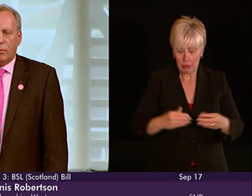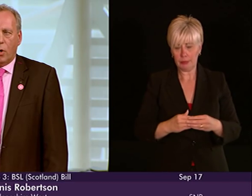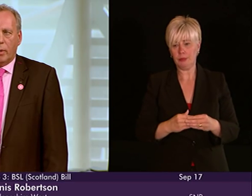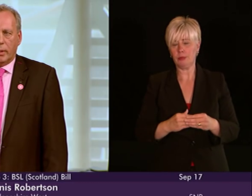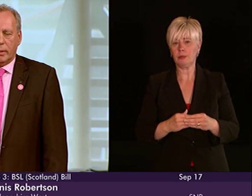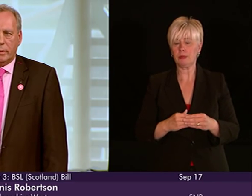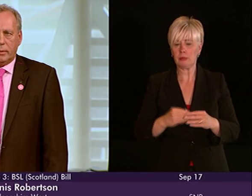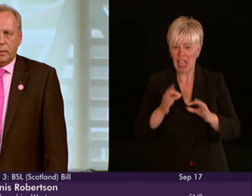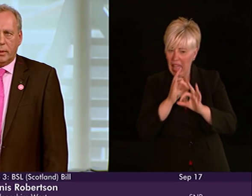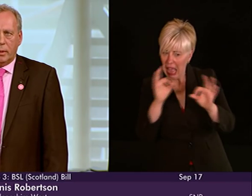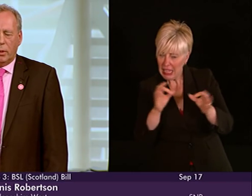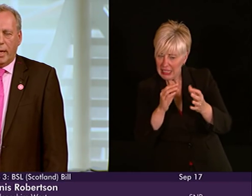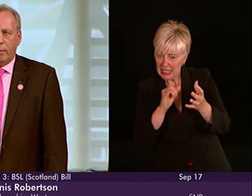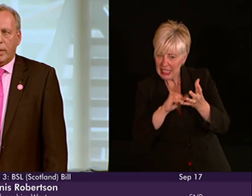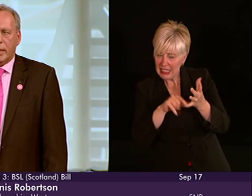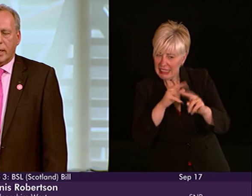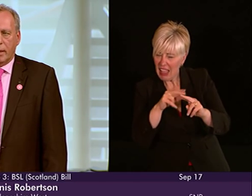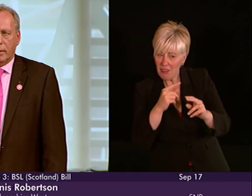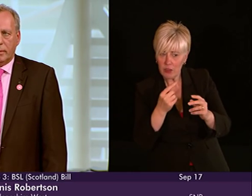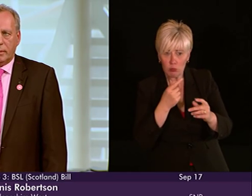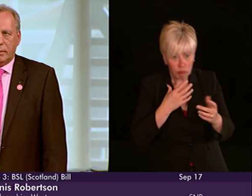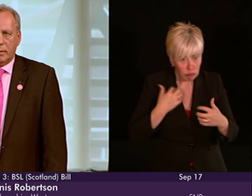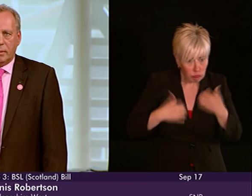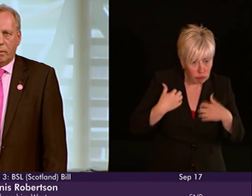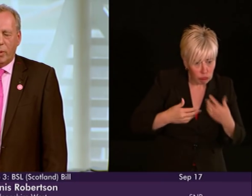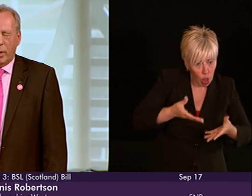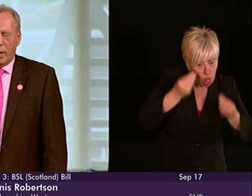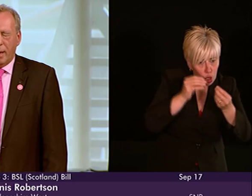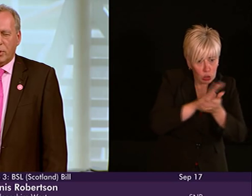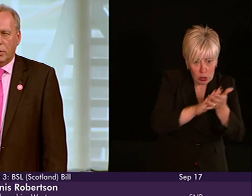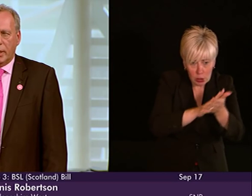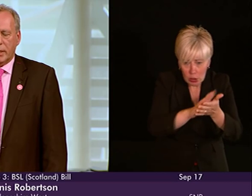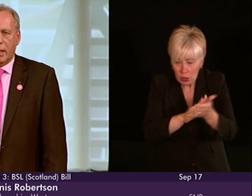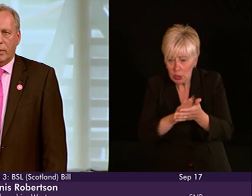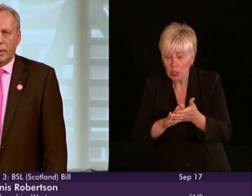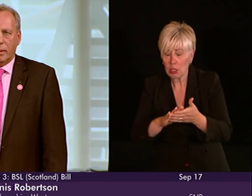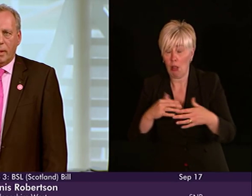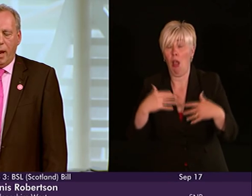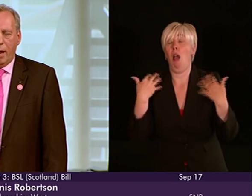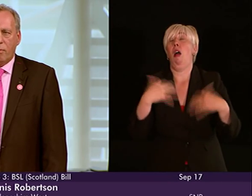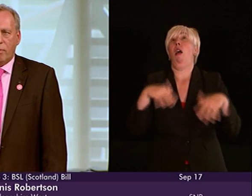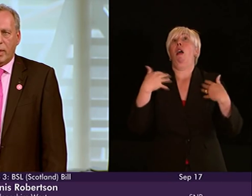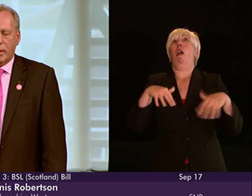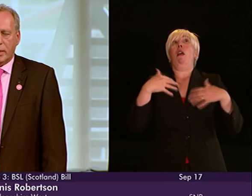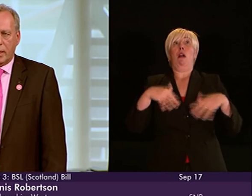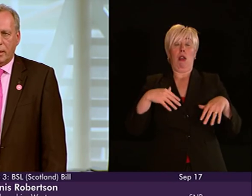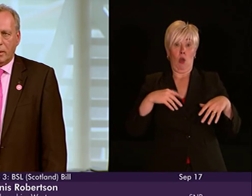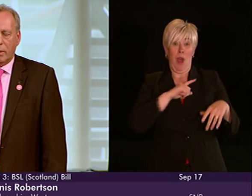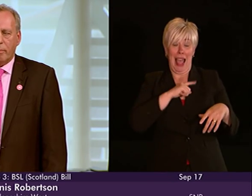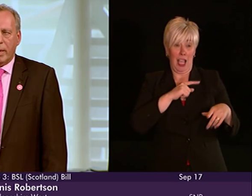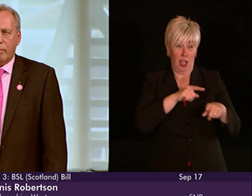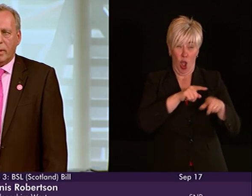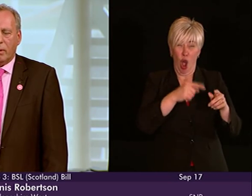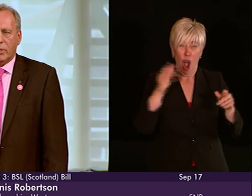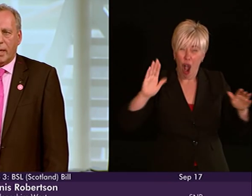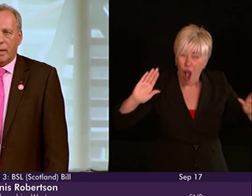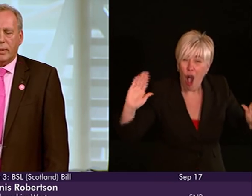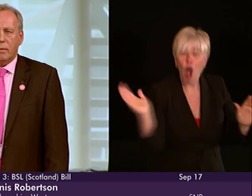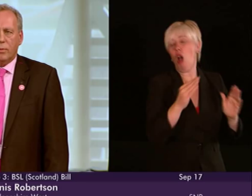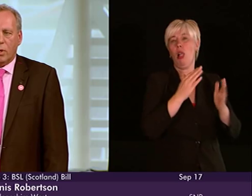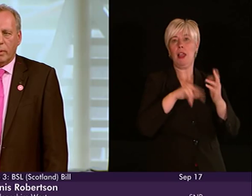come forward to learn BSL, we were astounded: every single member of staff came